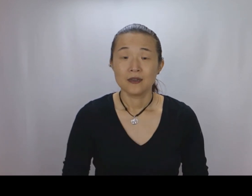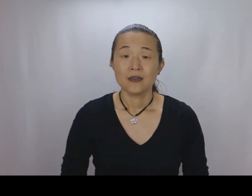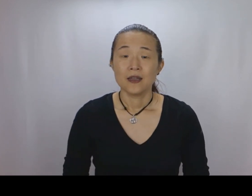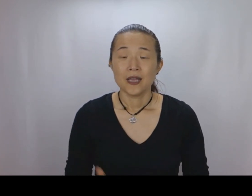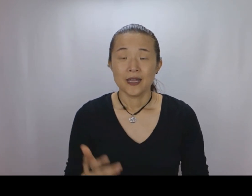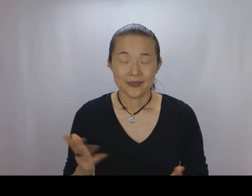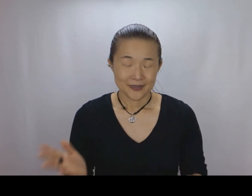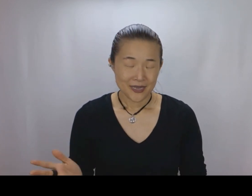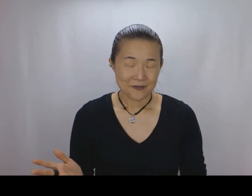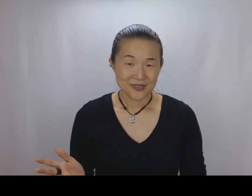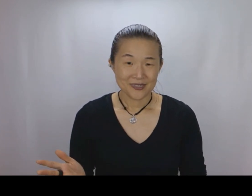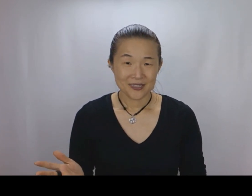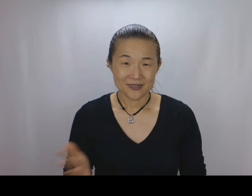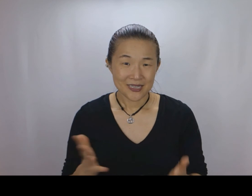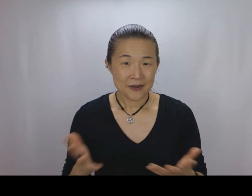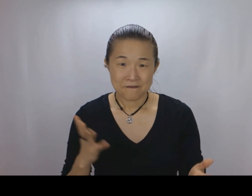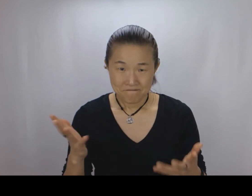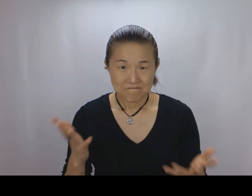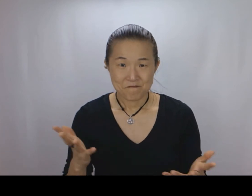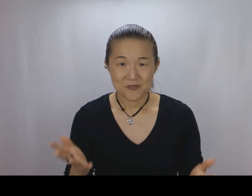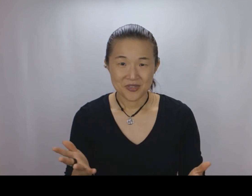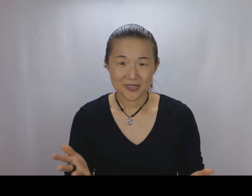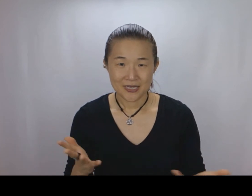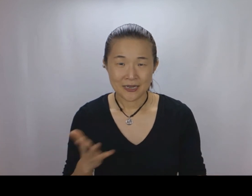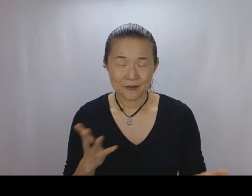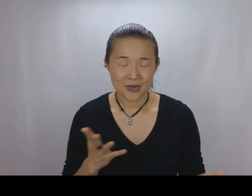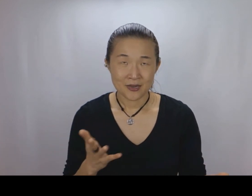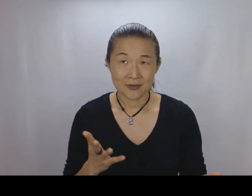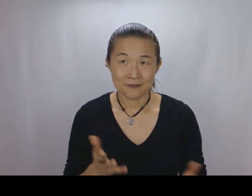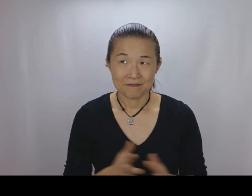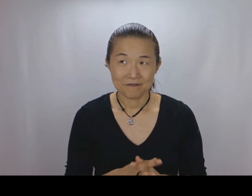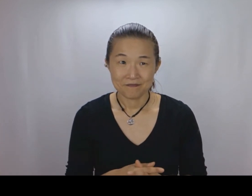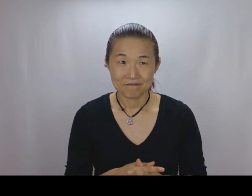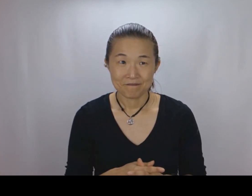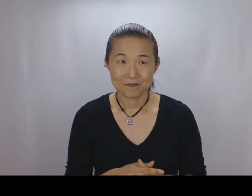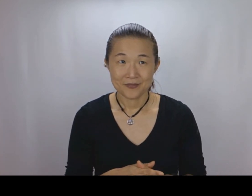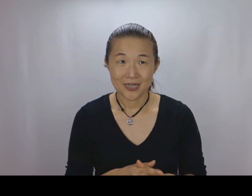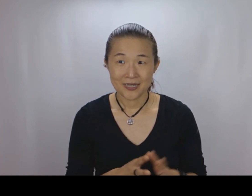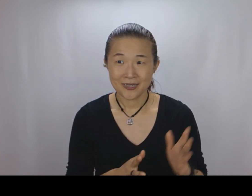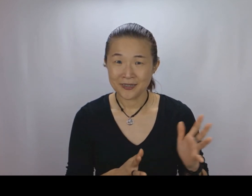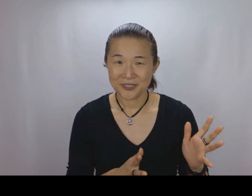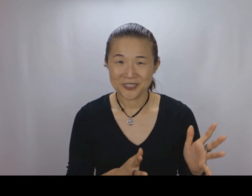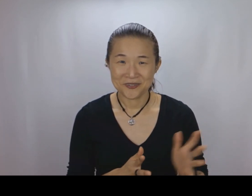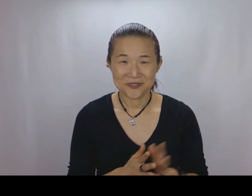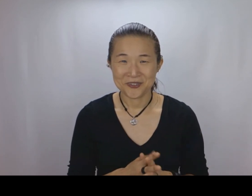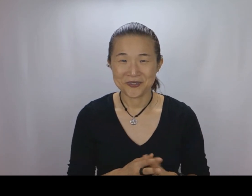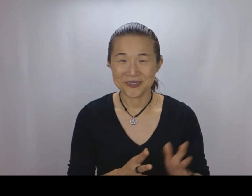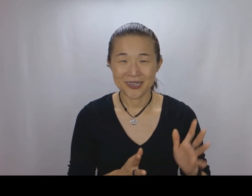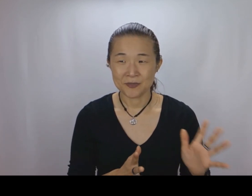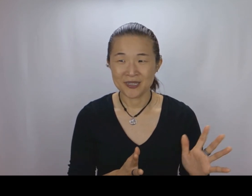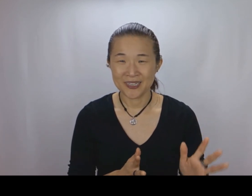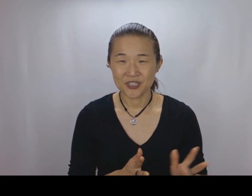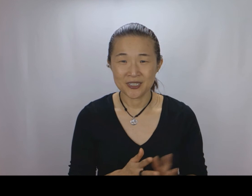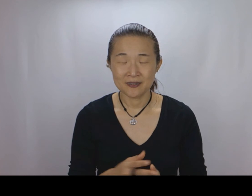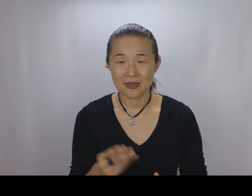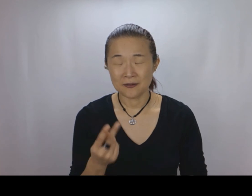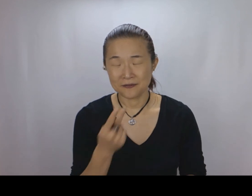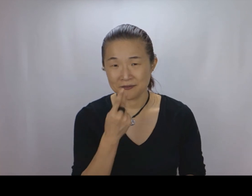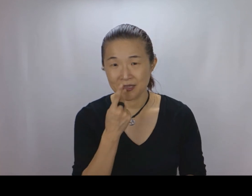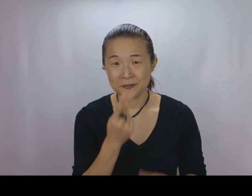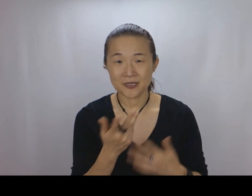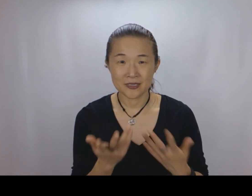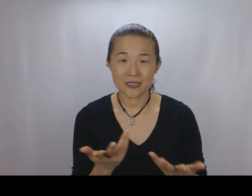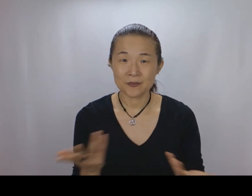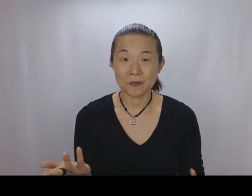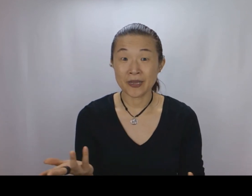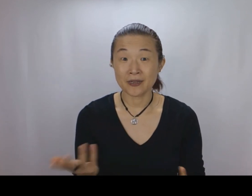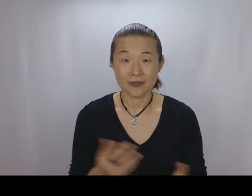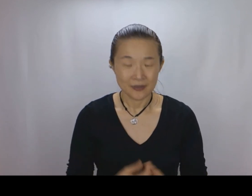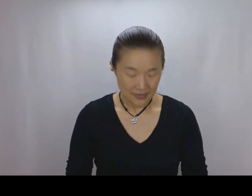Same ideology or explanation of lips tend to be pink.